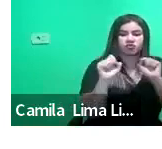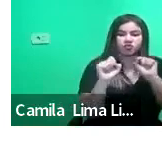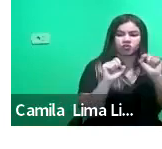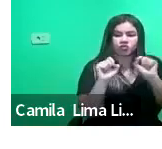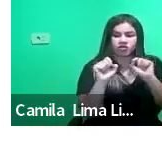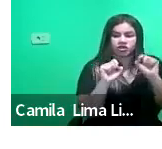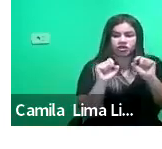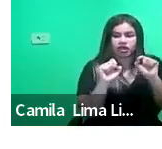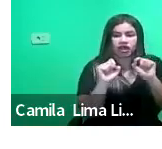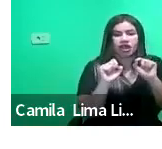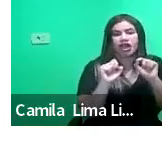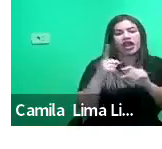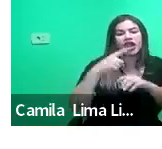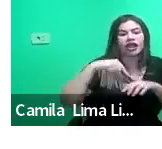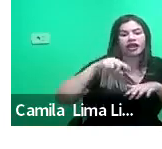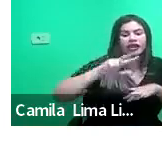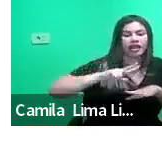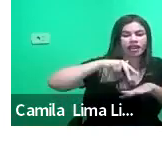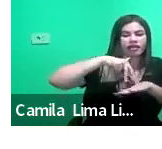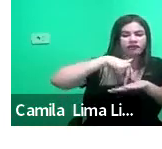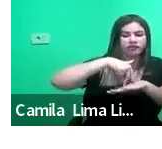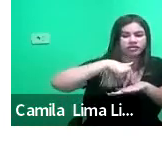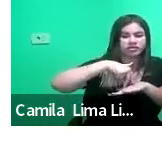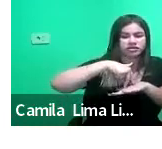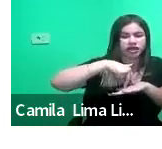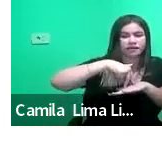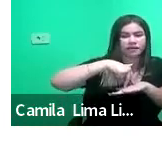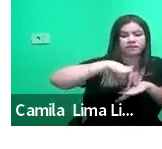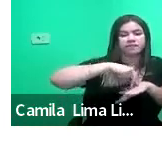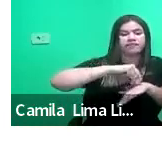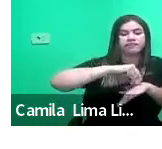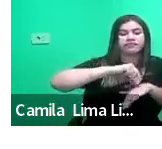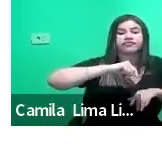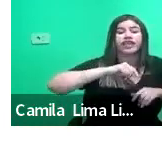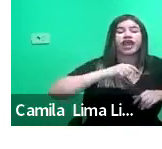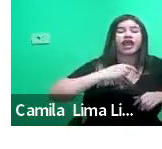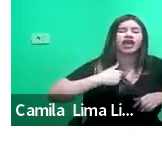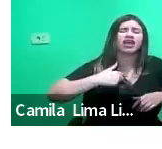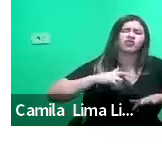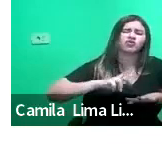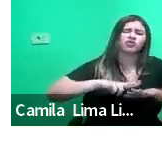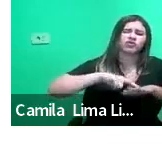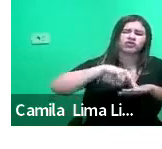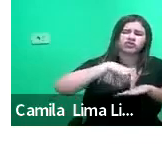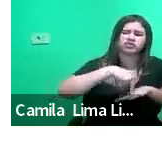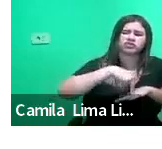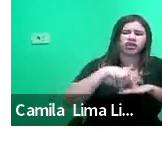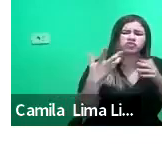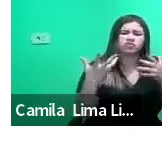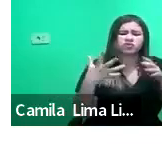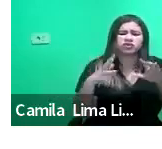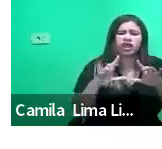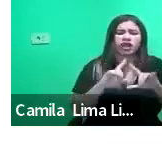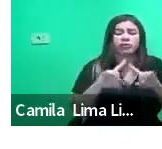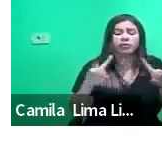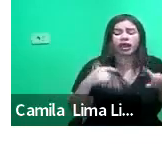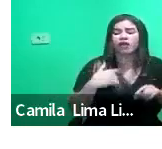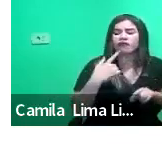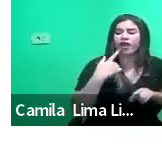words. so. In other words, I'm there in my bed I don't want to get up. But I say to myself, on I say to myself, on the count of i'm going